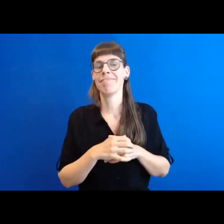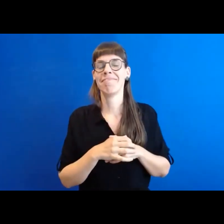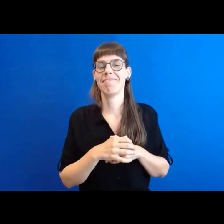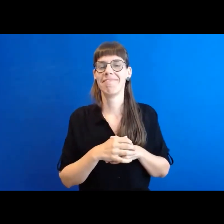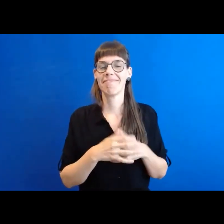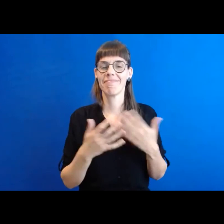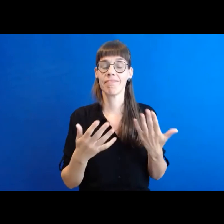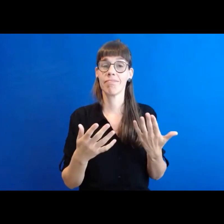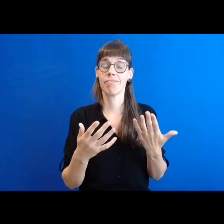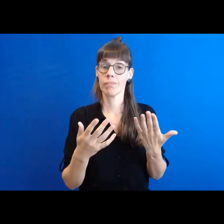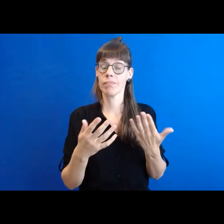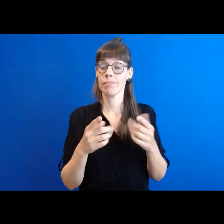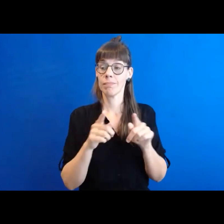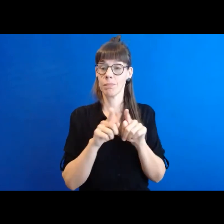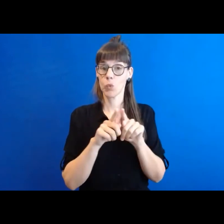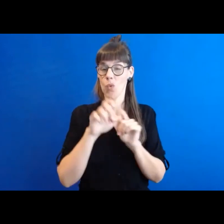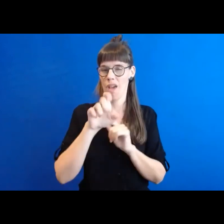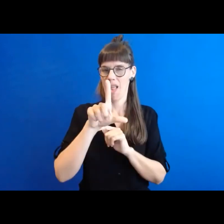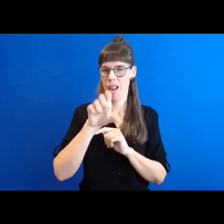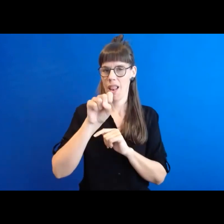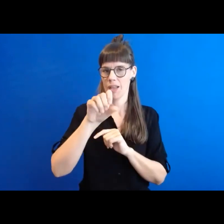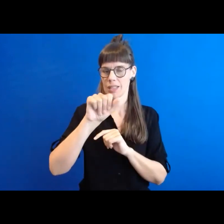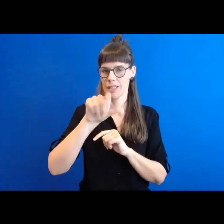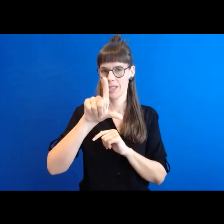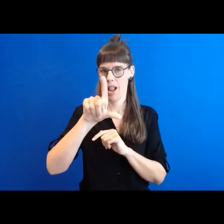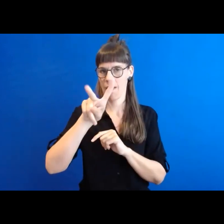in America central, nick wag with a,